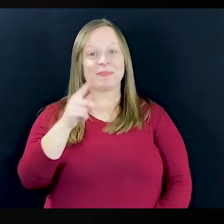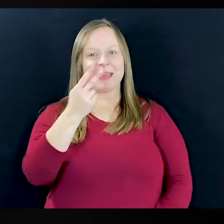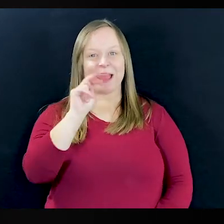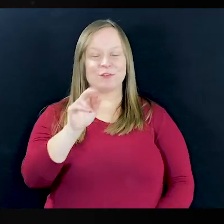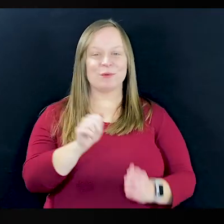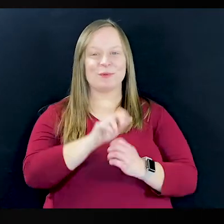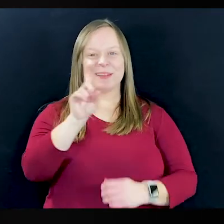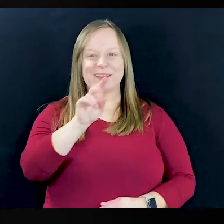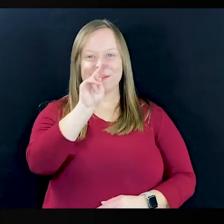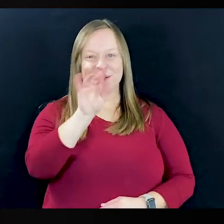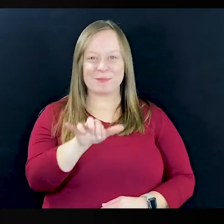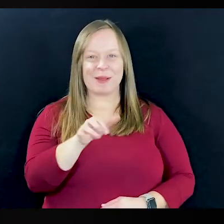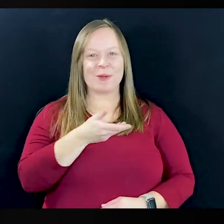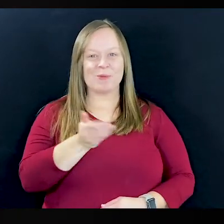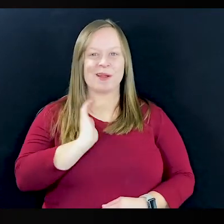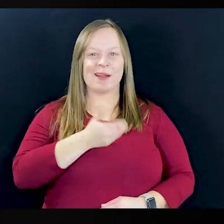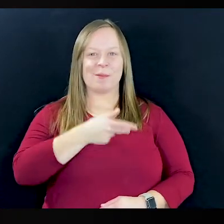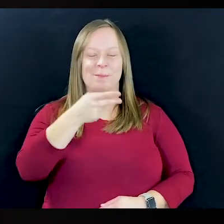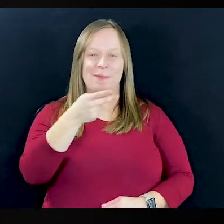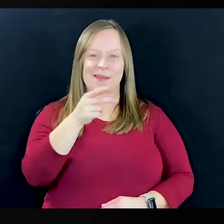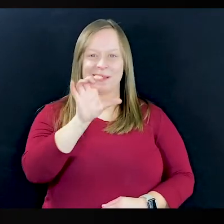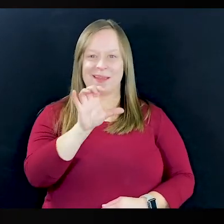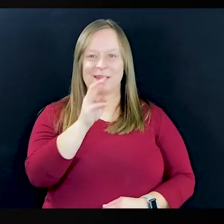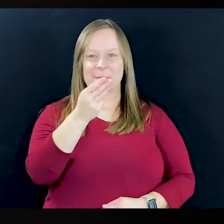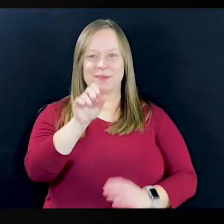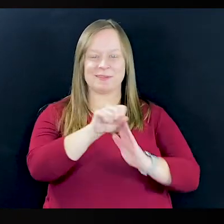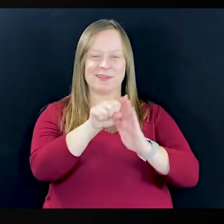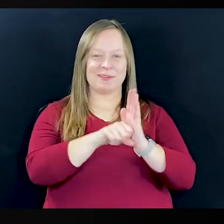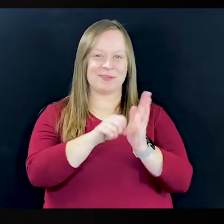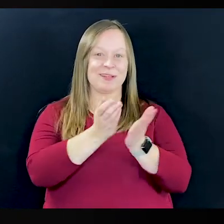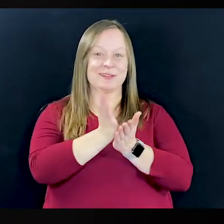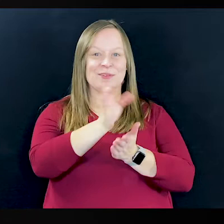K: This is Katrin, with Disability Rights New York welcome to our podcast Empire